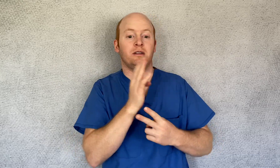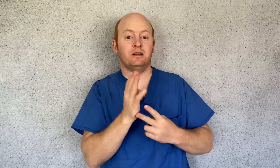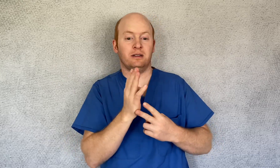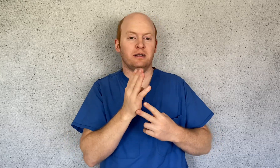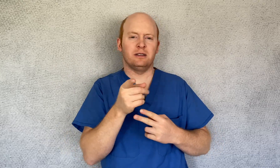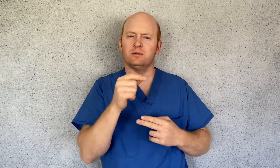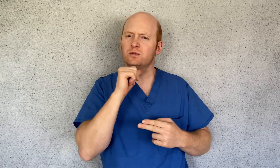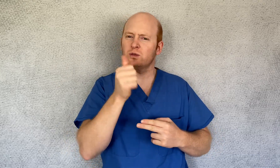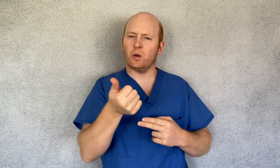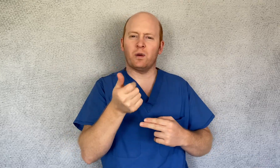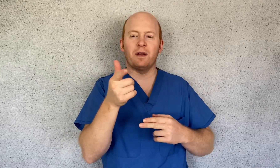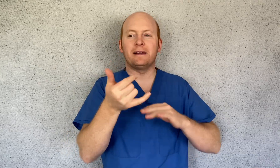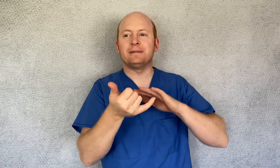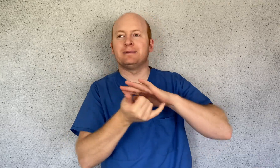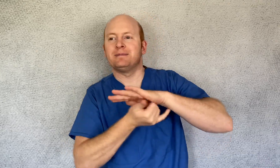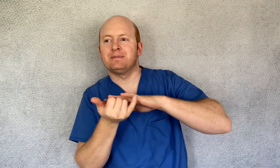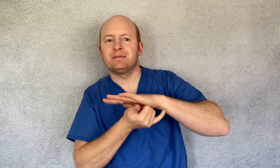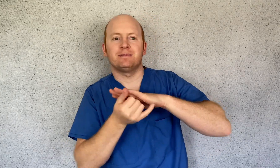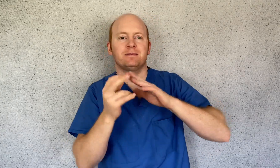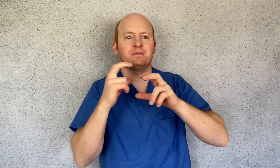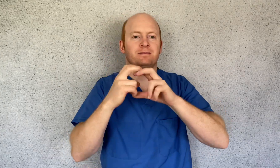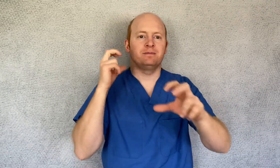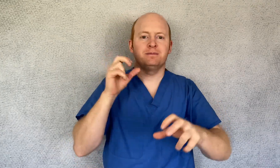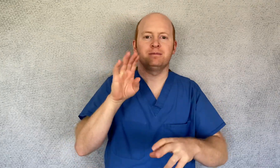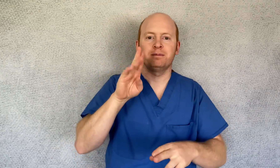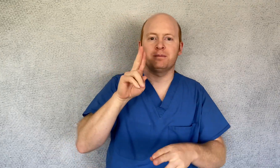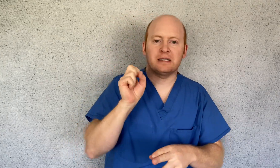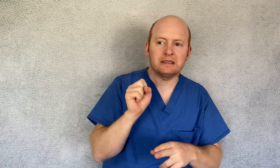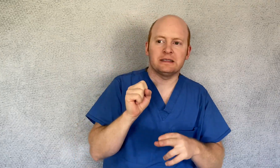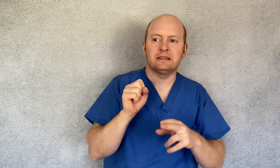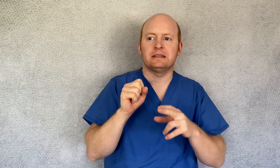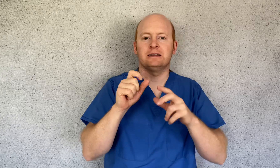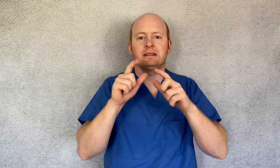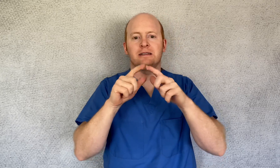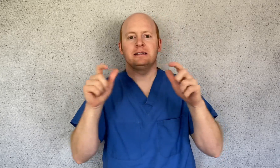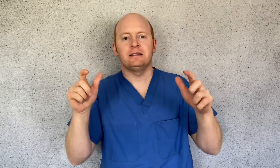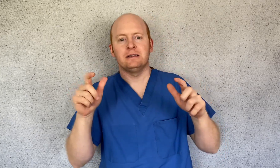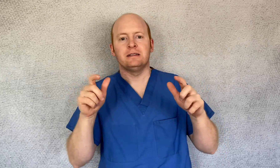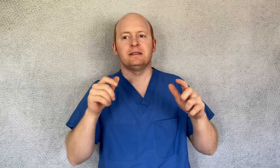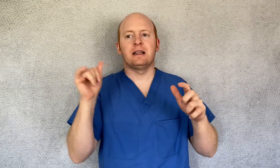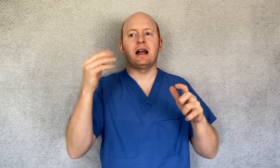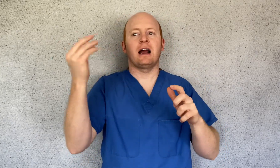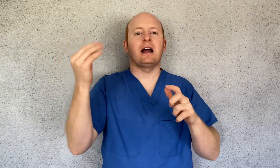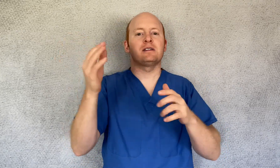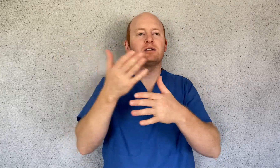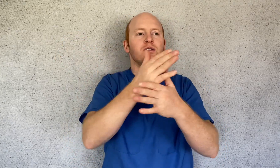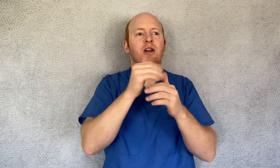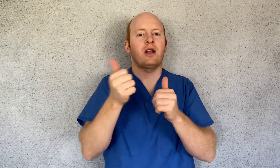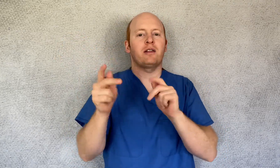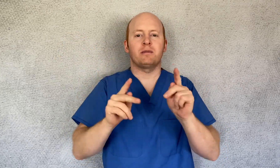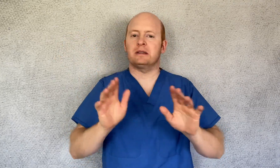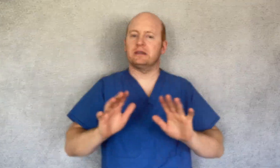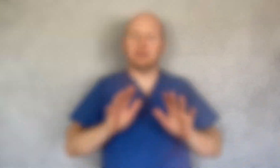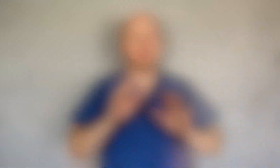Next, don't use public transportation like trains, buses, and ride-sharing.